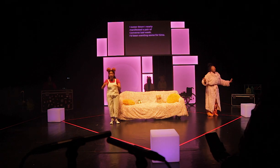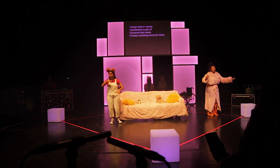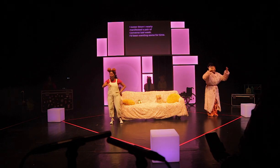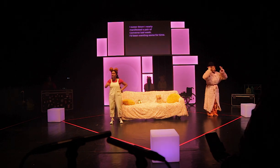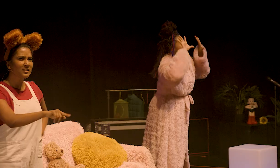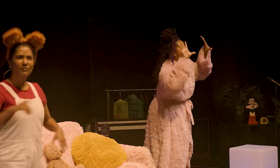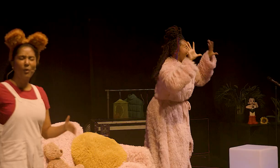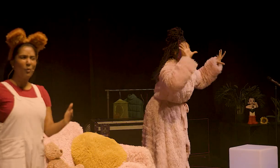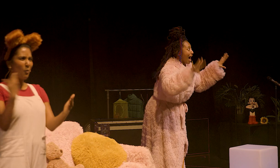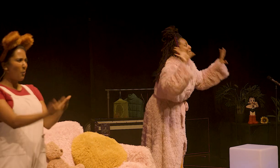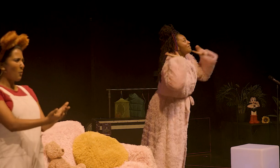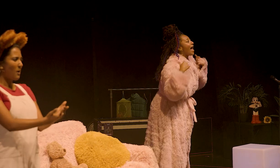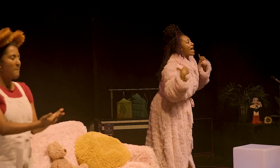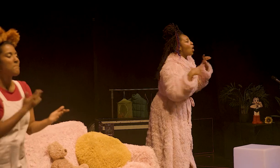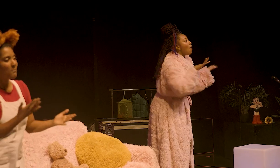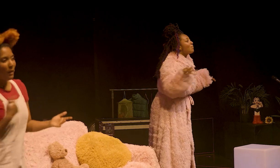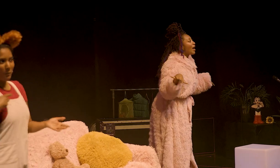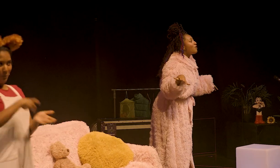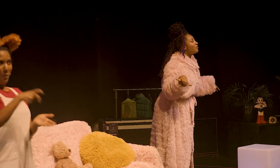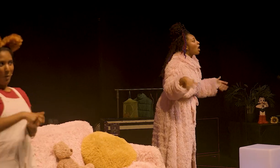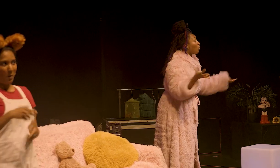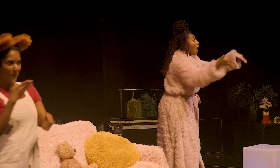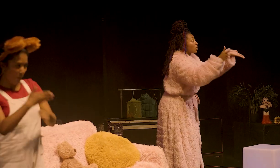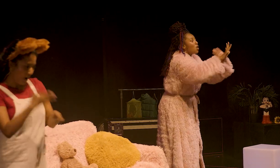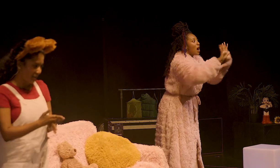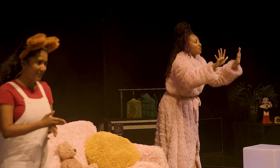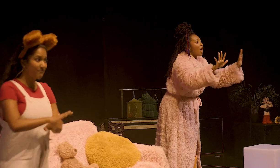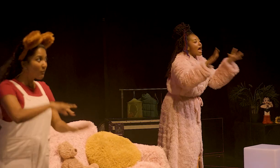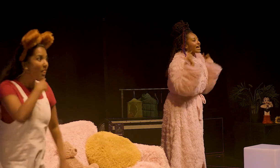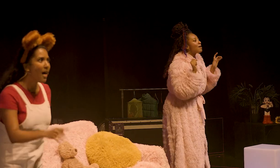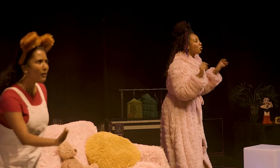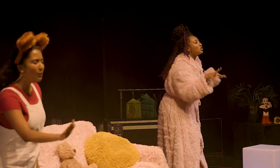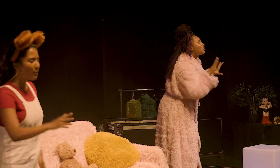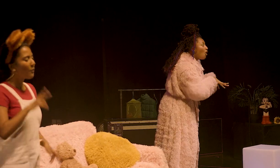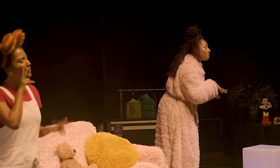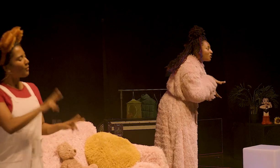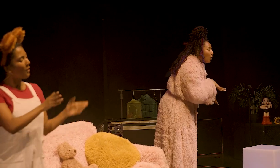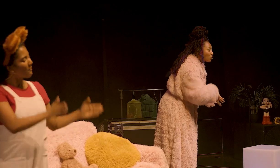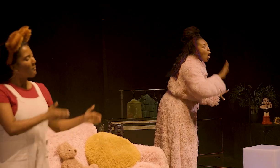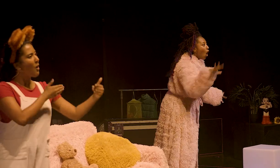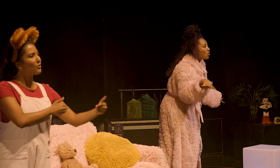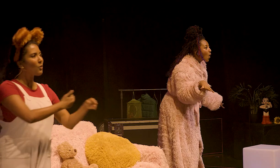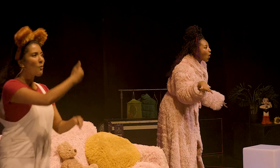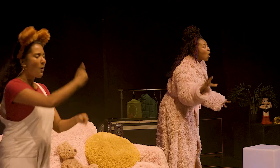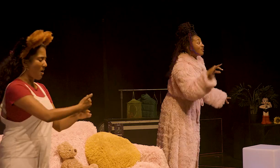some for time! Then, on my way home from work, no words of a lie, I came across this Converse box on the wall with a